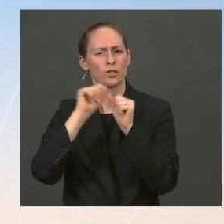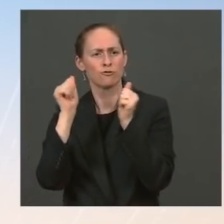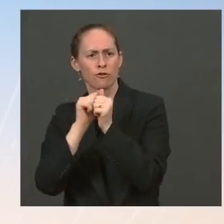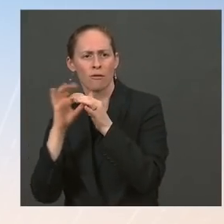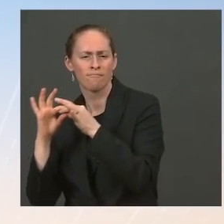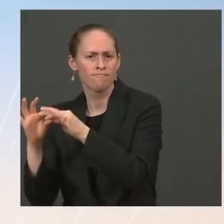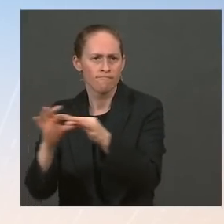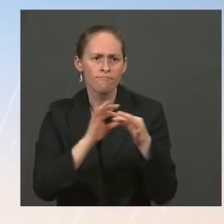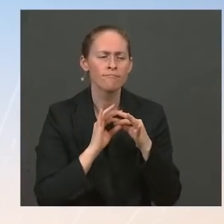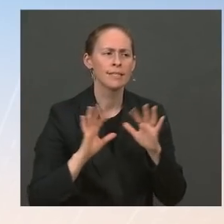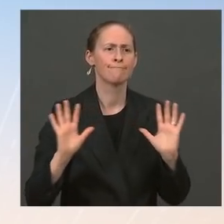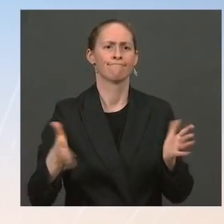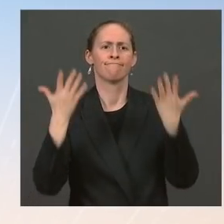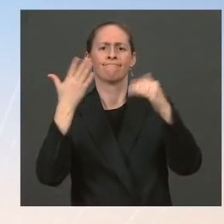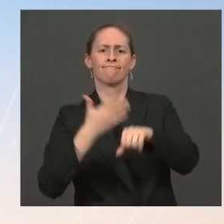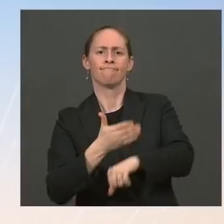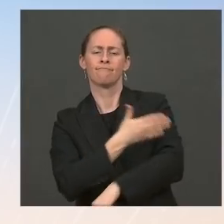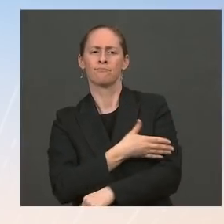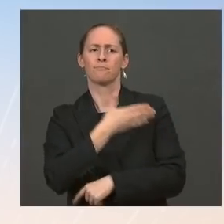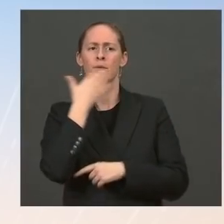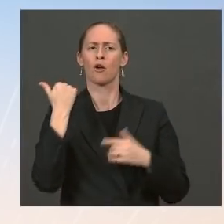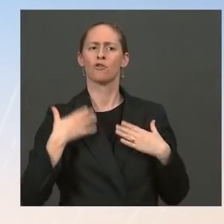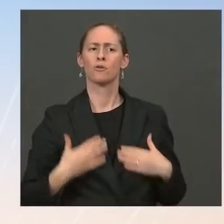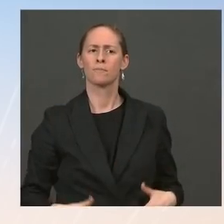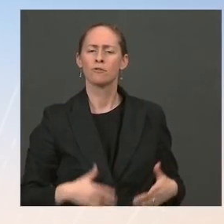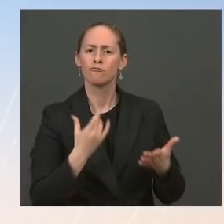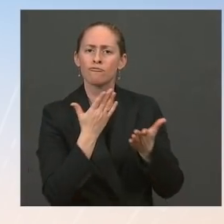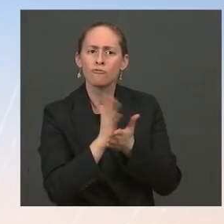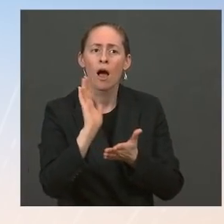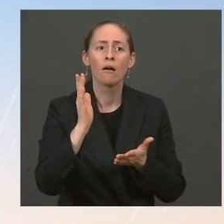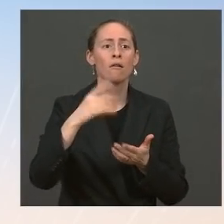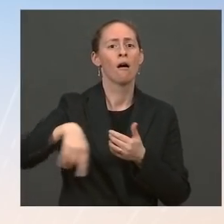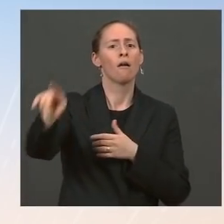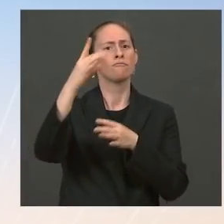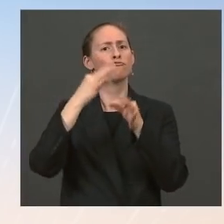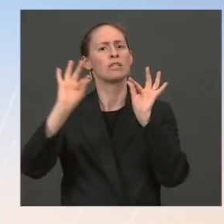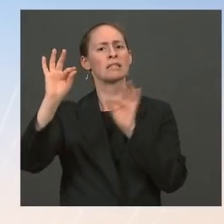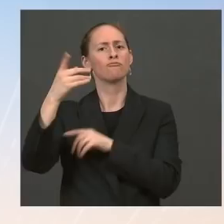around the world, freedom of press around the world. I think that the list of differences